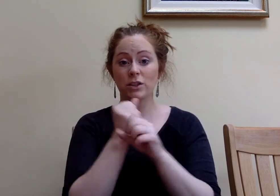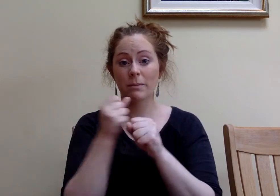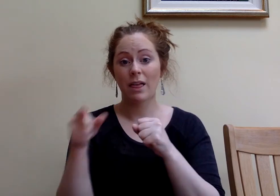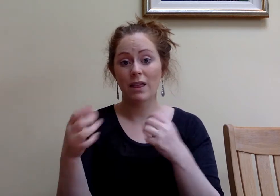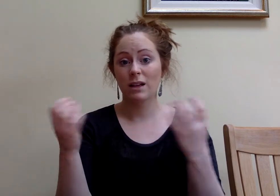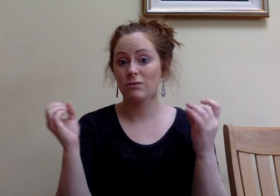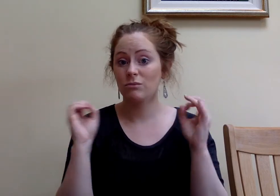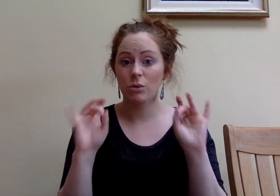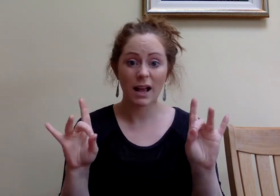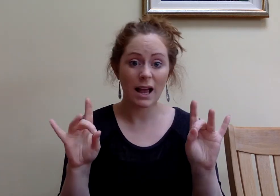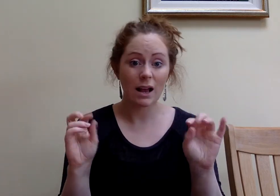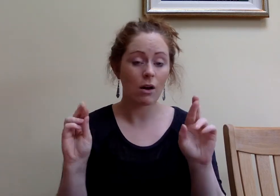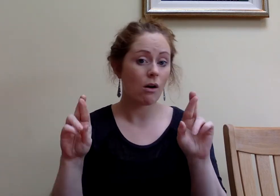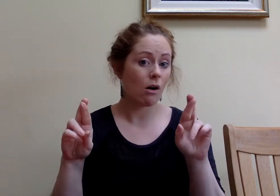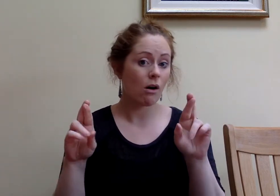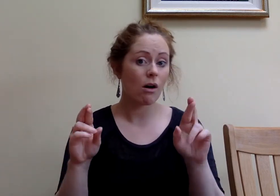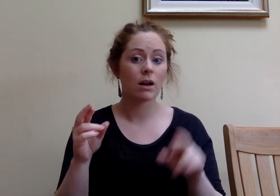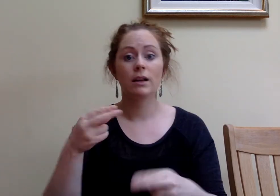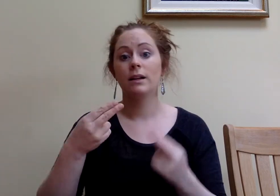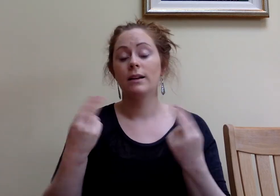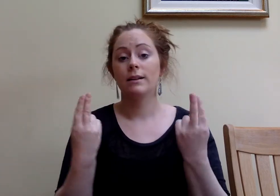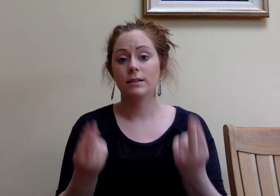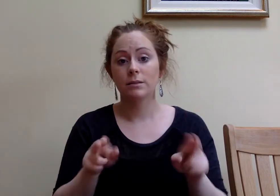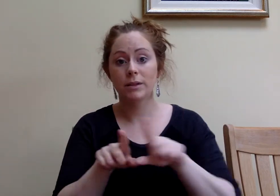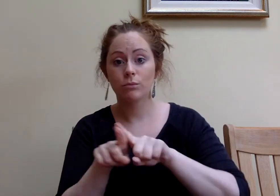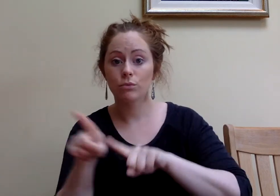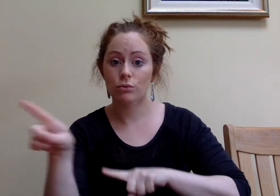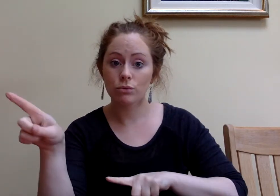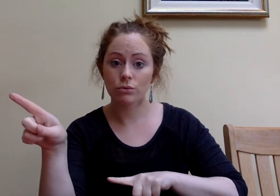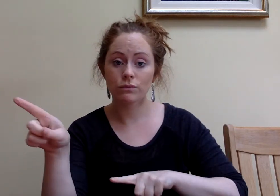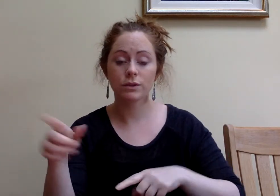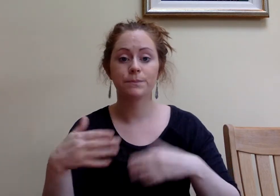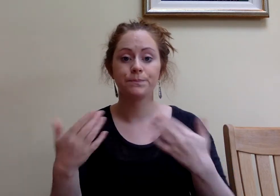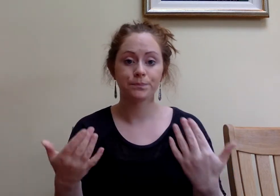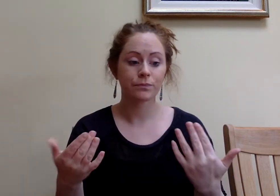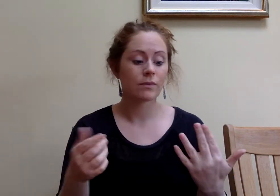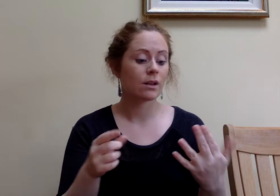Was information about maternity care clear or does it need to be improved?